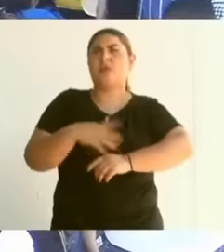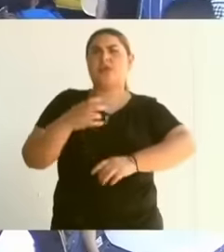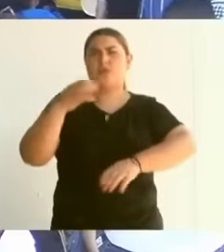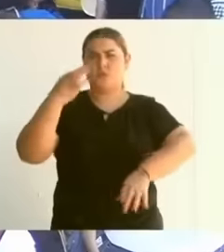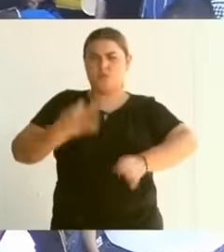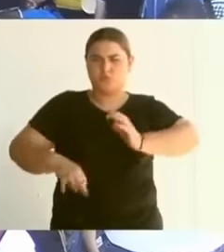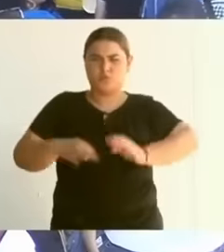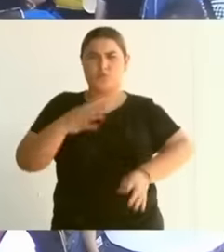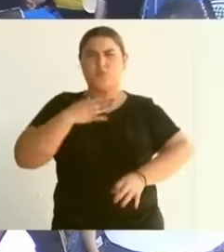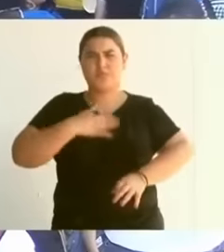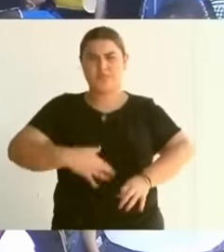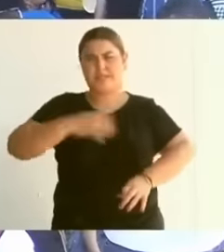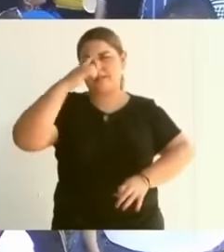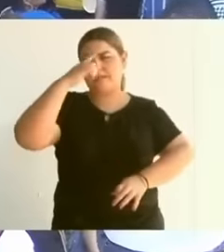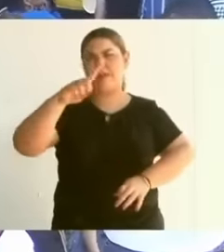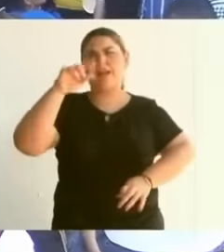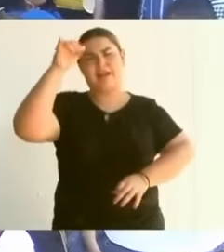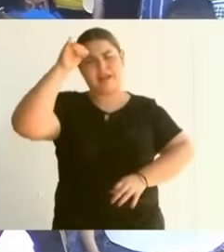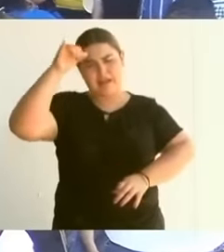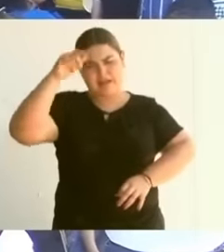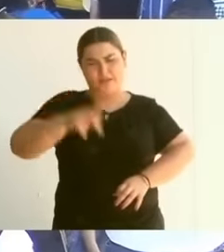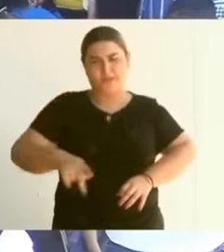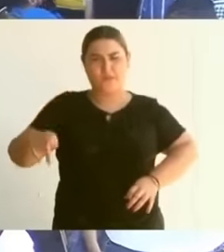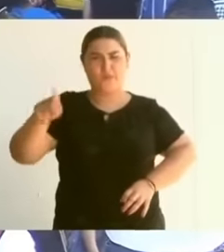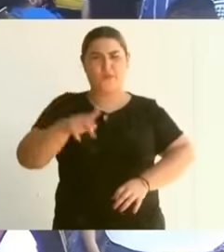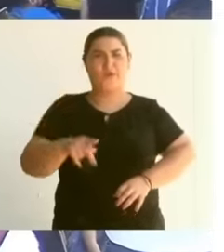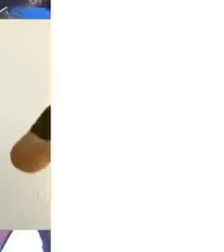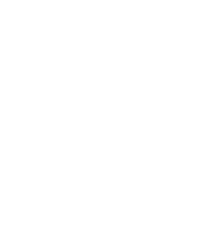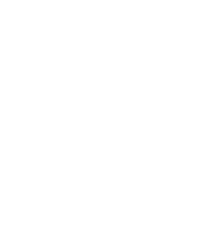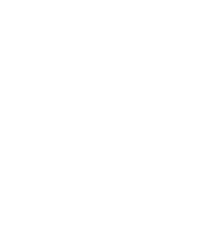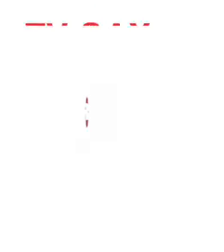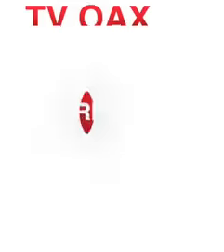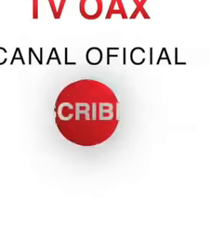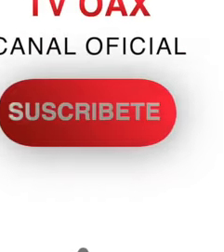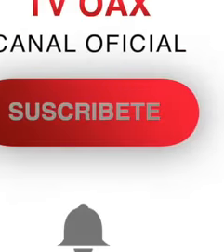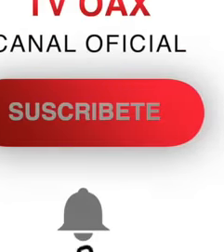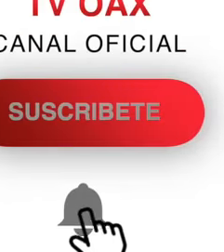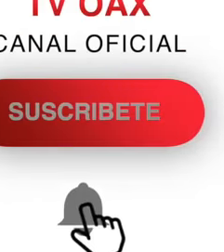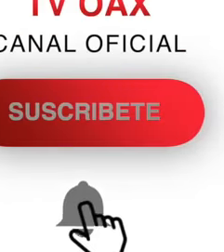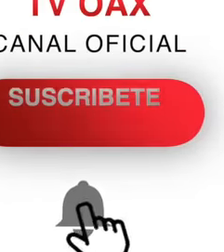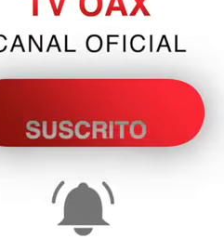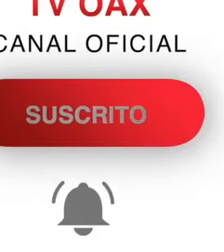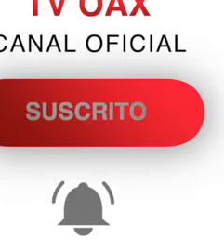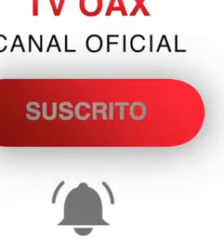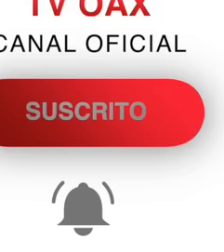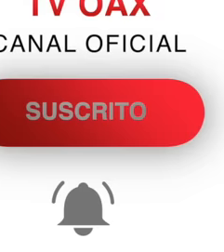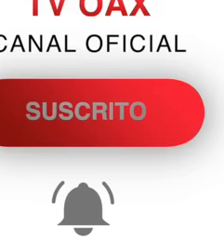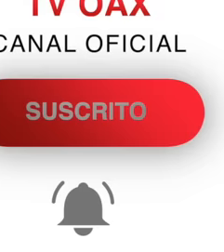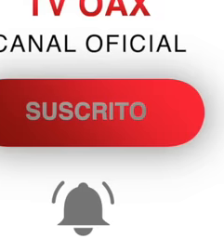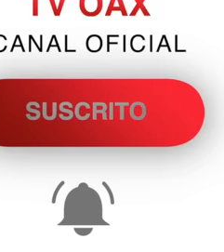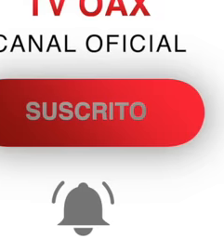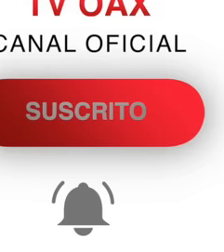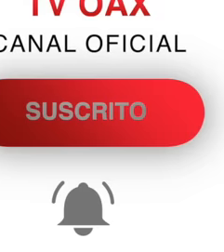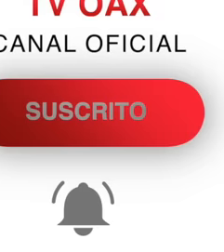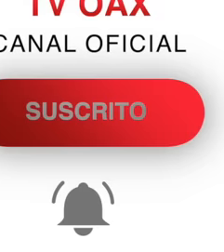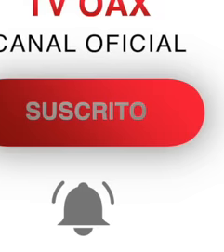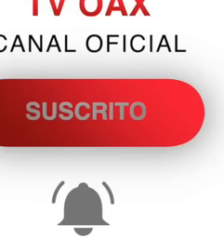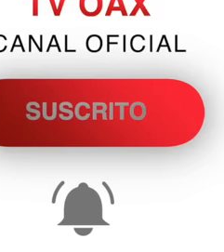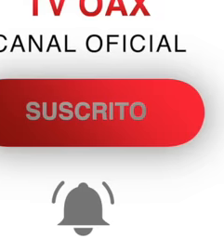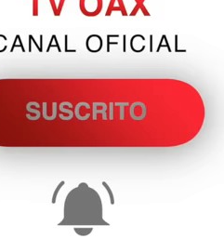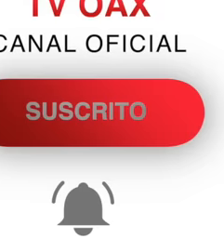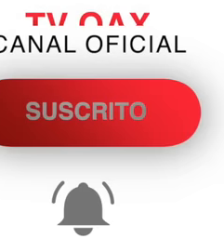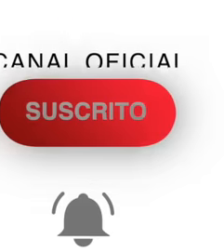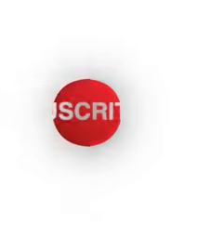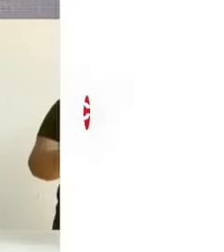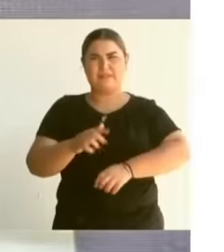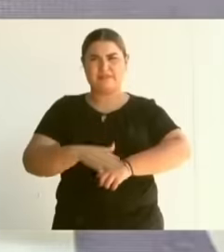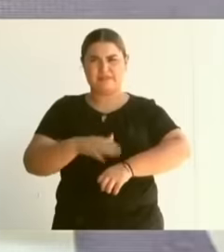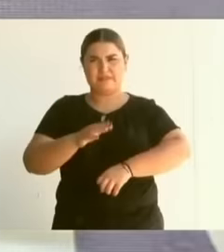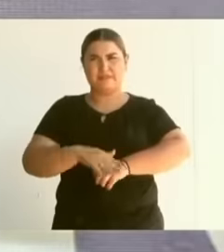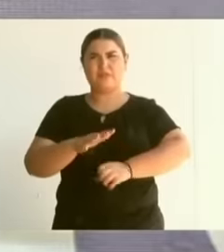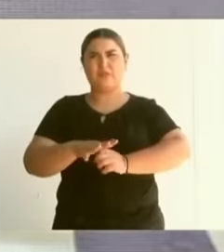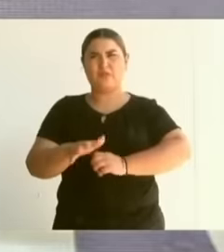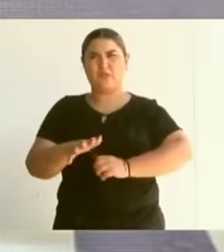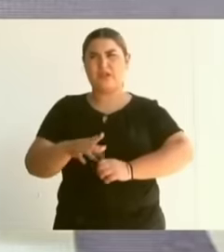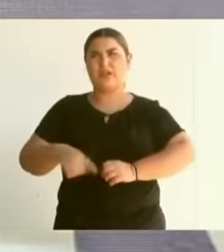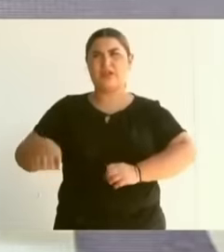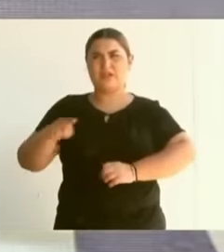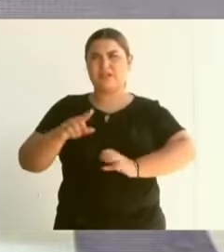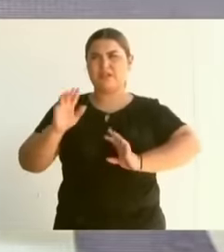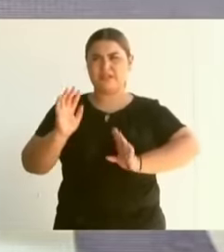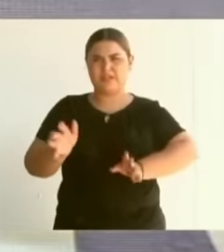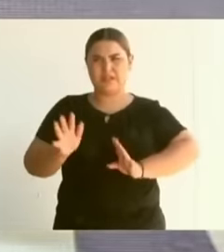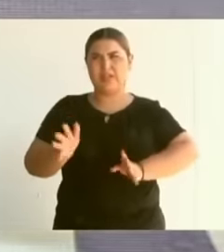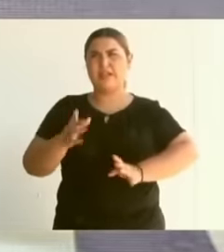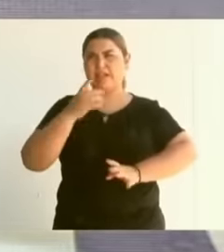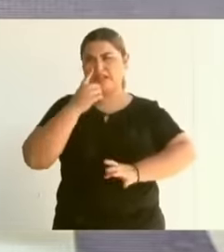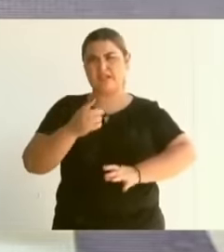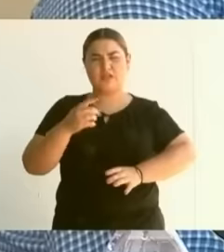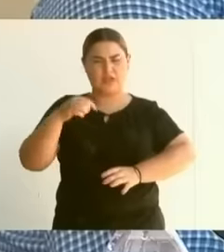Yi people We are going to give continuity to everything that was mentioned here not only